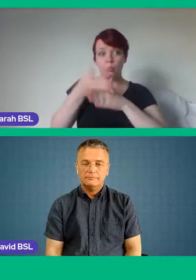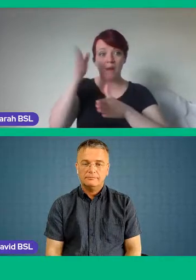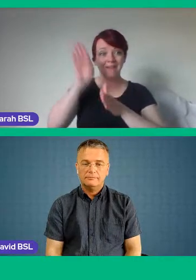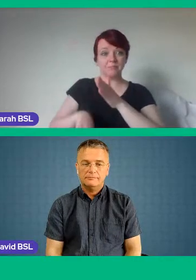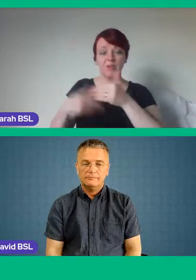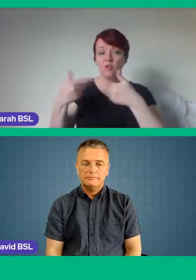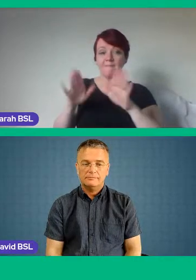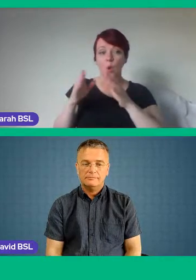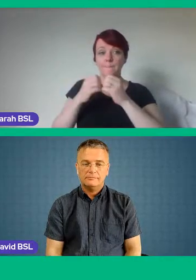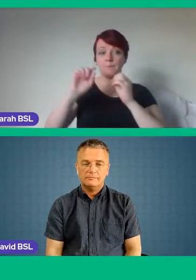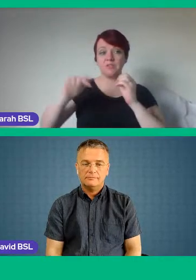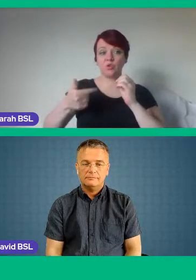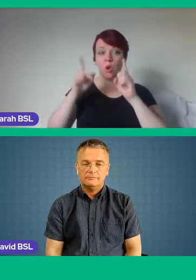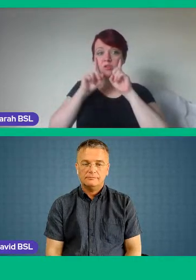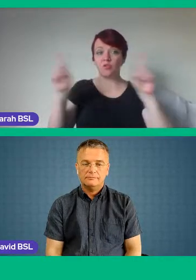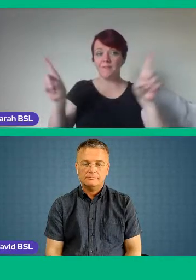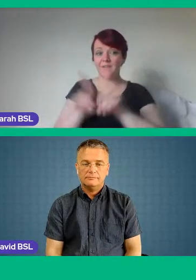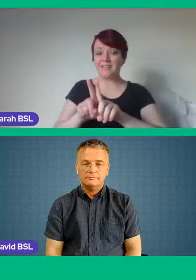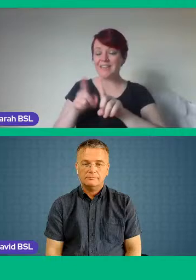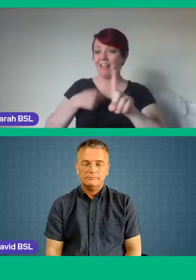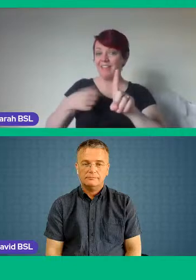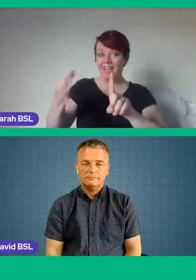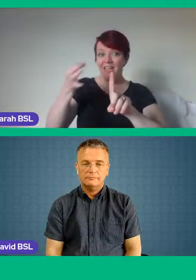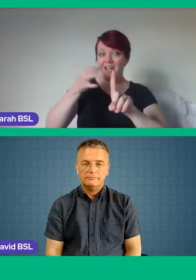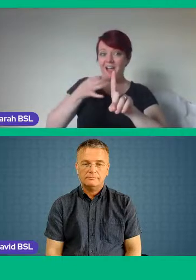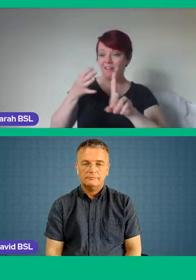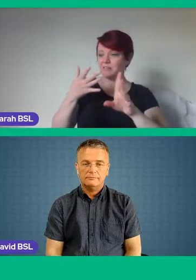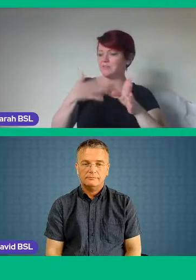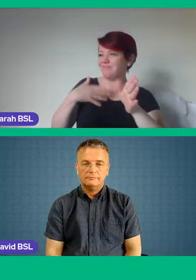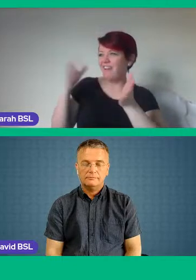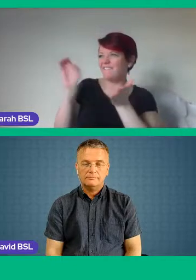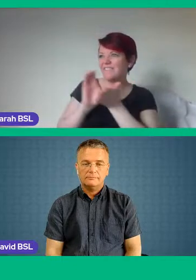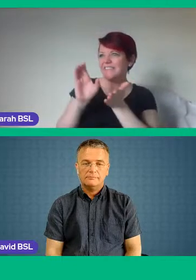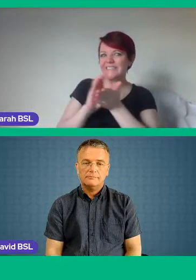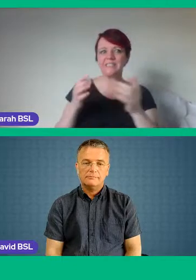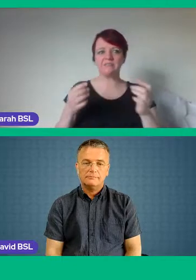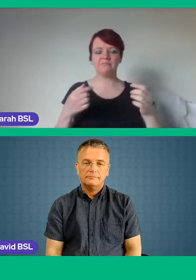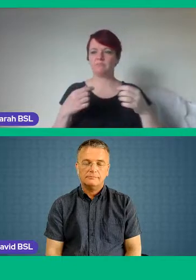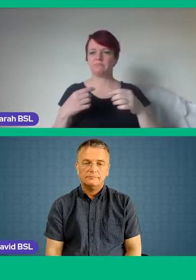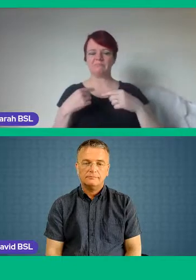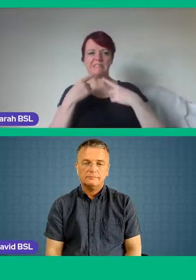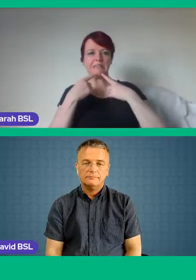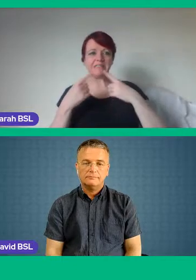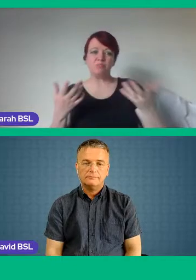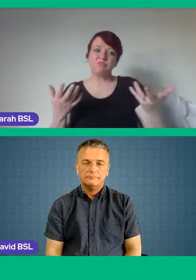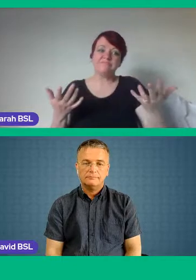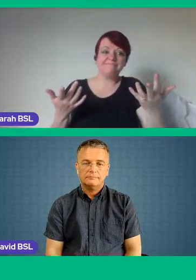placement with us at the minute from Bristol Uni and they wanted to know about funding and that.